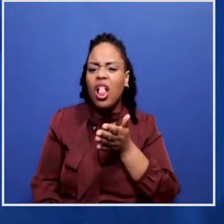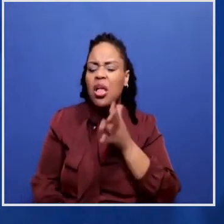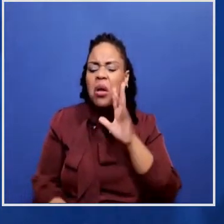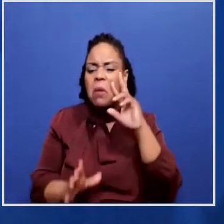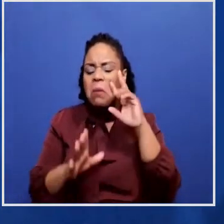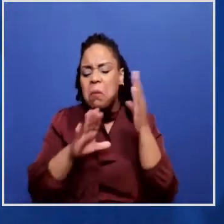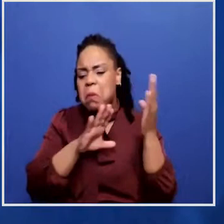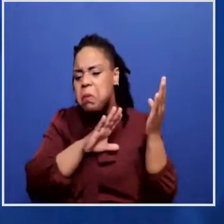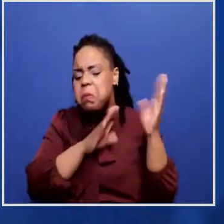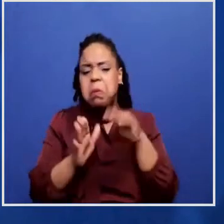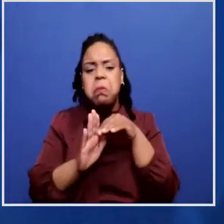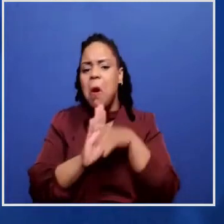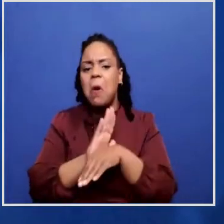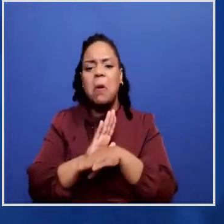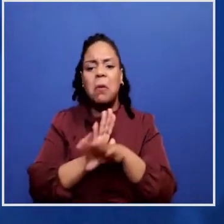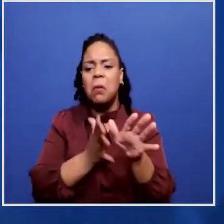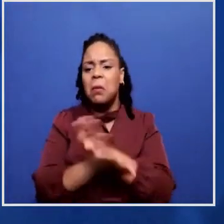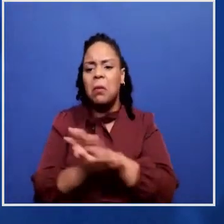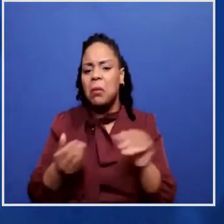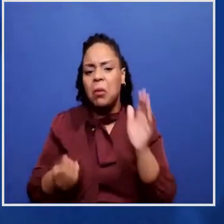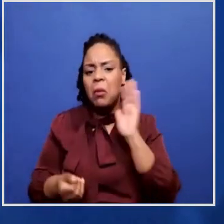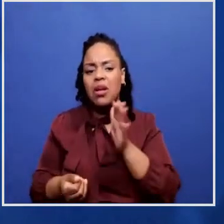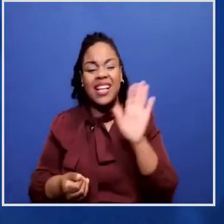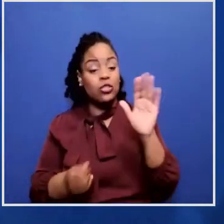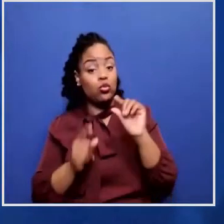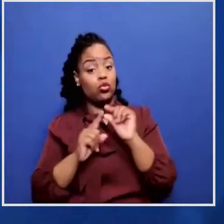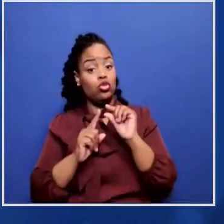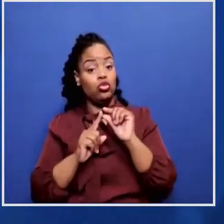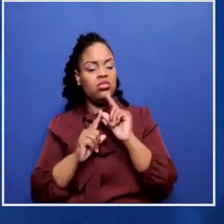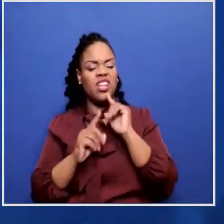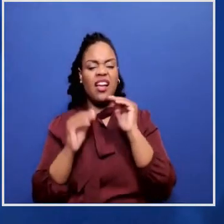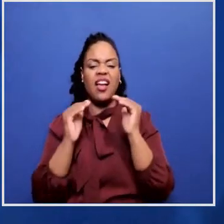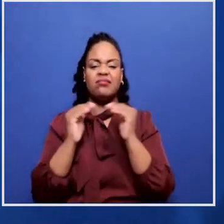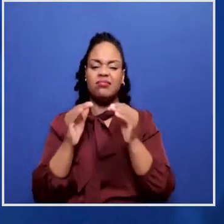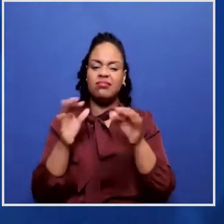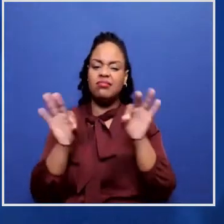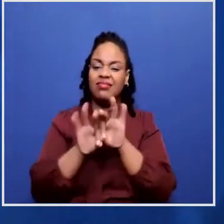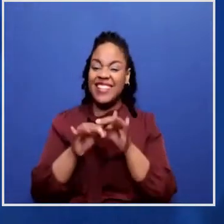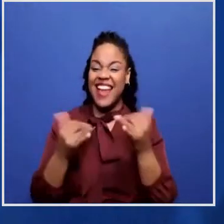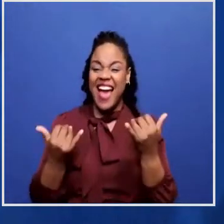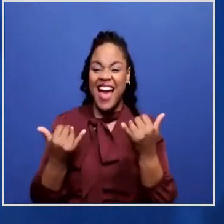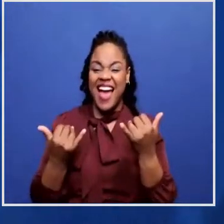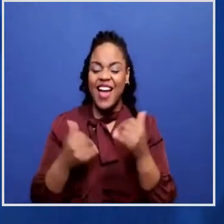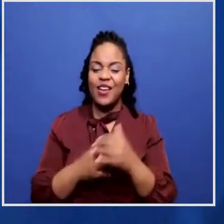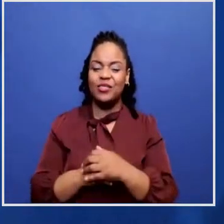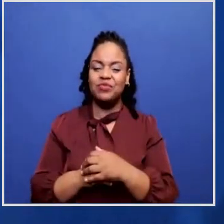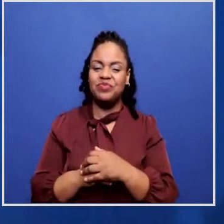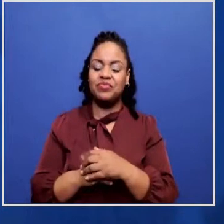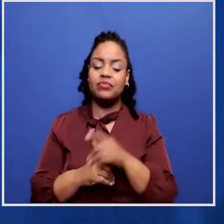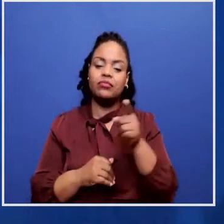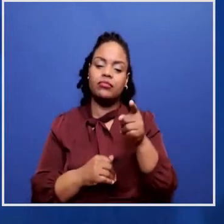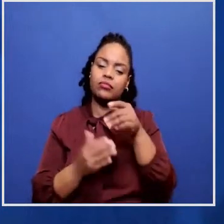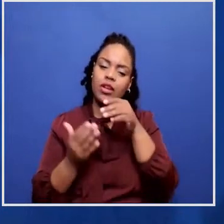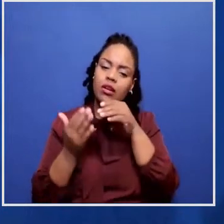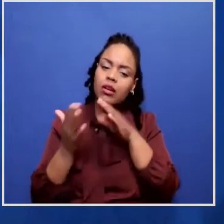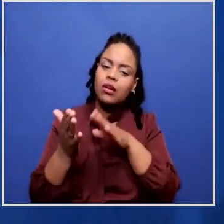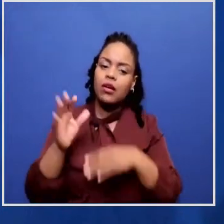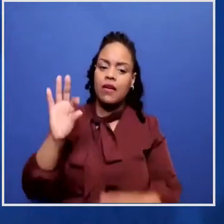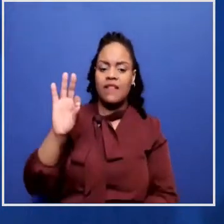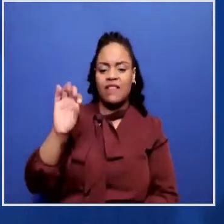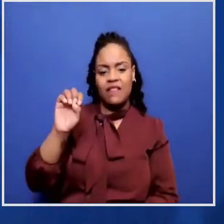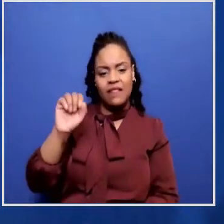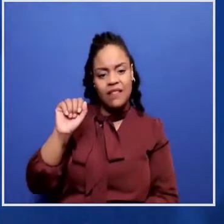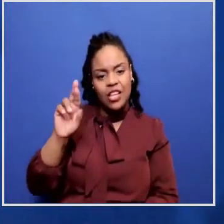SHEER CHAOS, WHERE WE WOULD